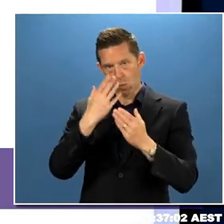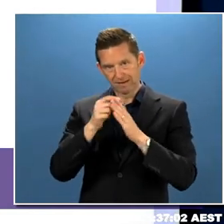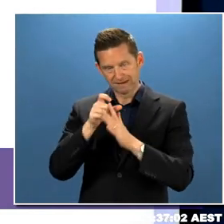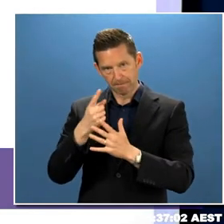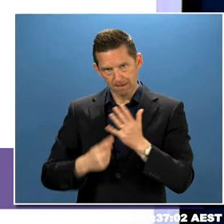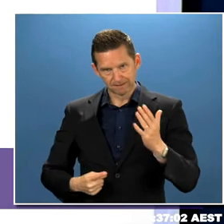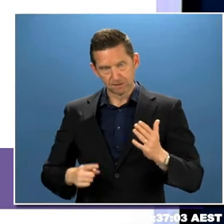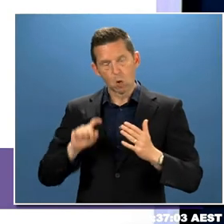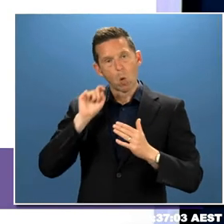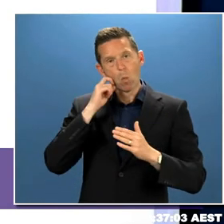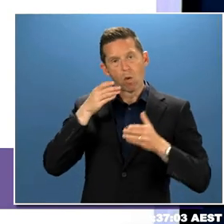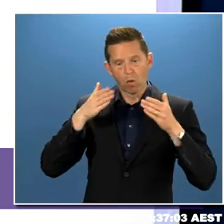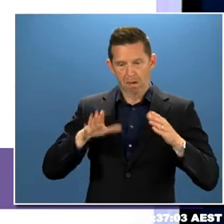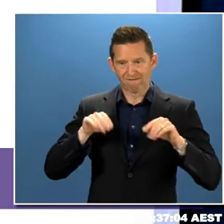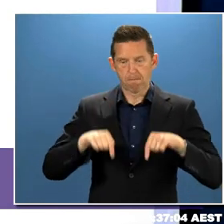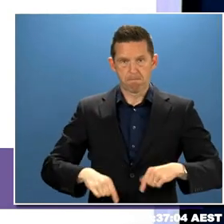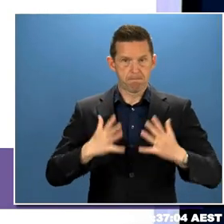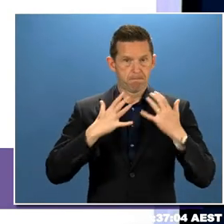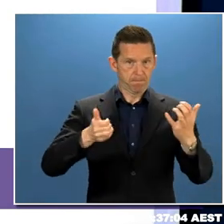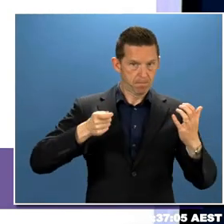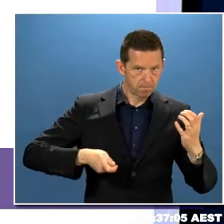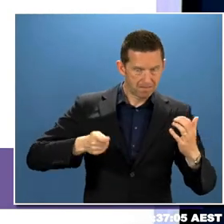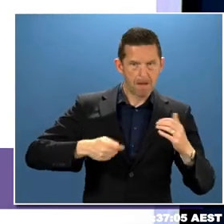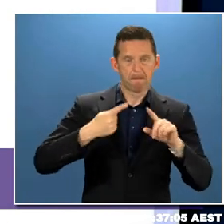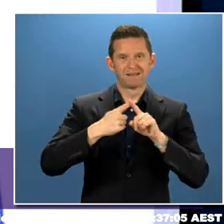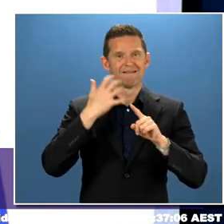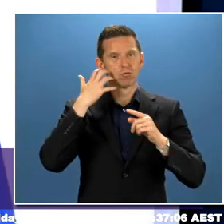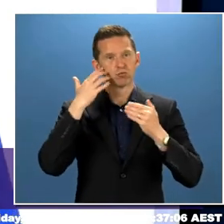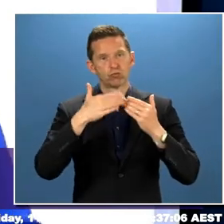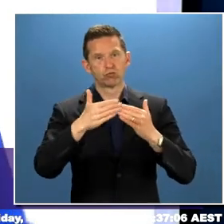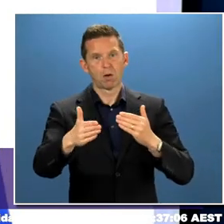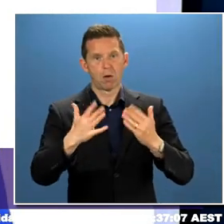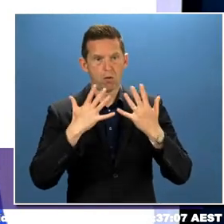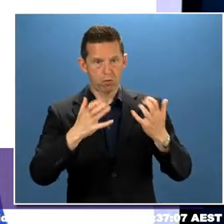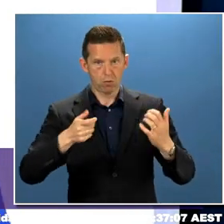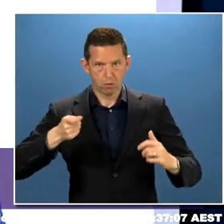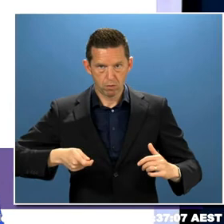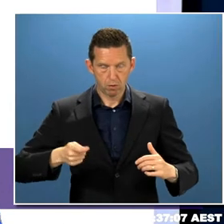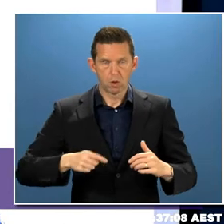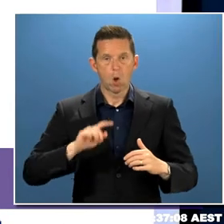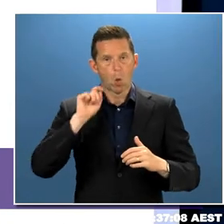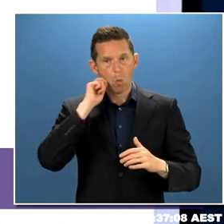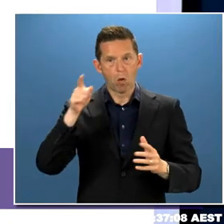hearing and future hearings and will take those areas together with respect